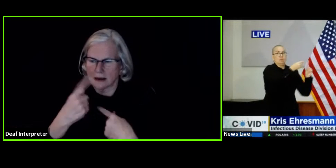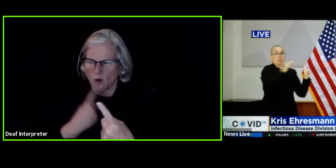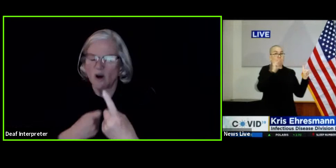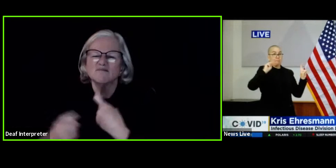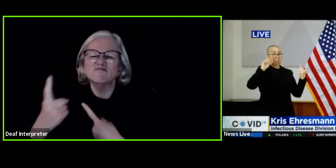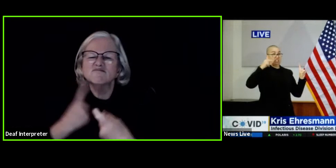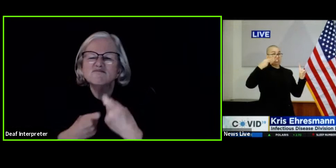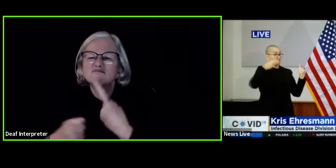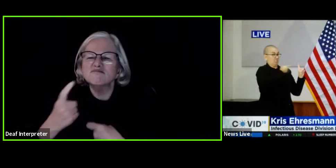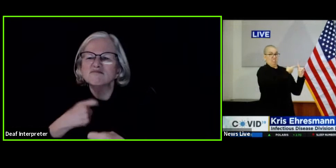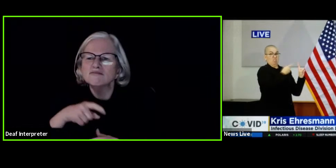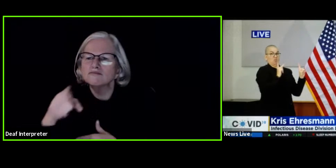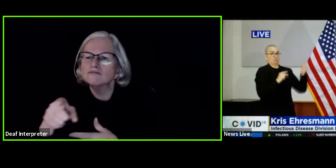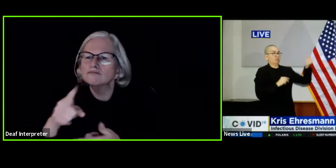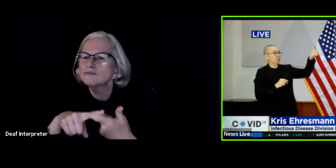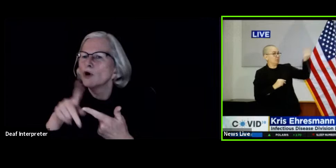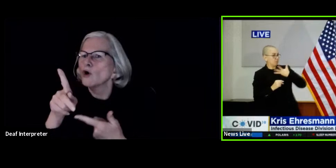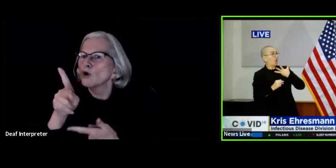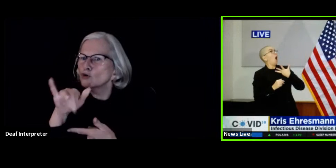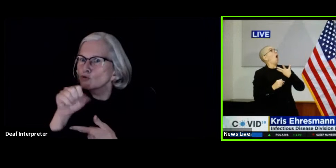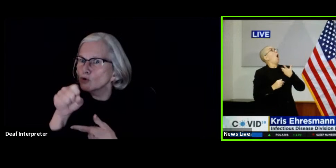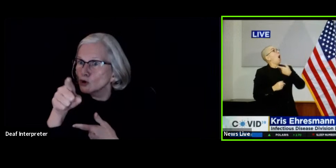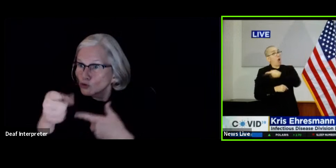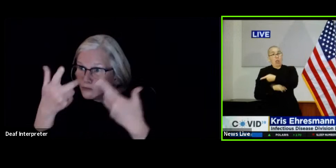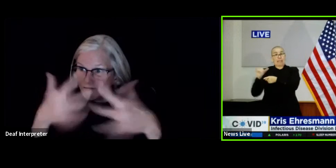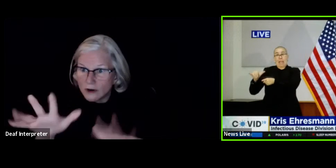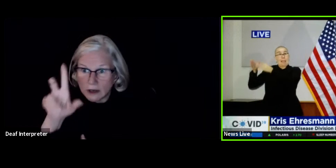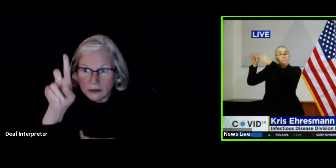INTERVIEW AND THEY WOULD SAY, KRIS, HAVE YOU DOWNLOADED THIS